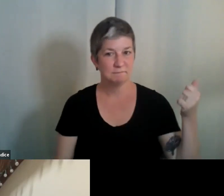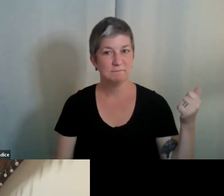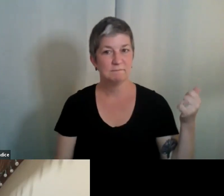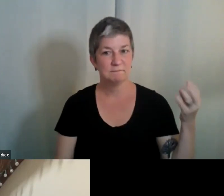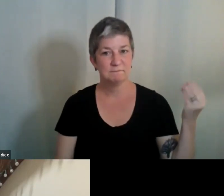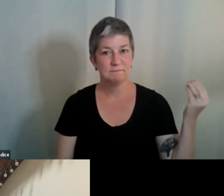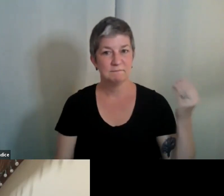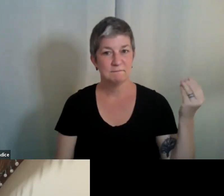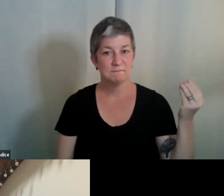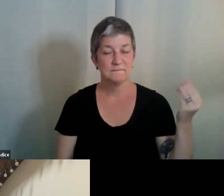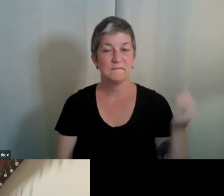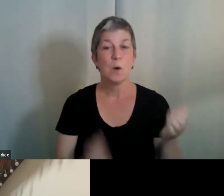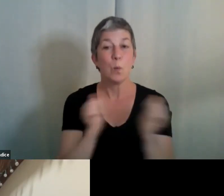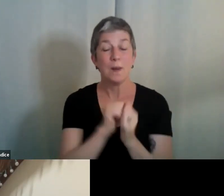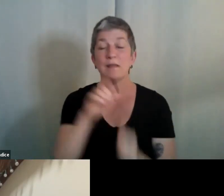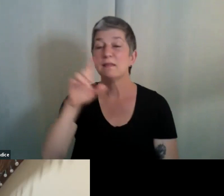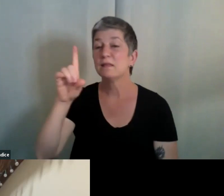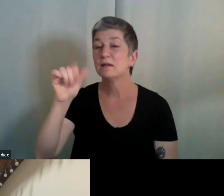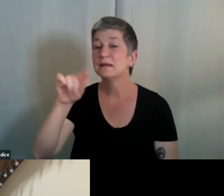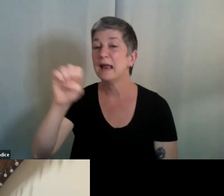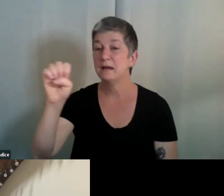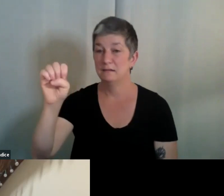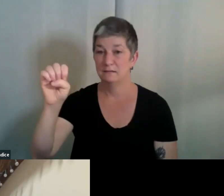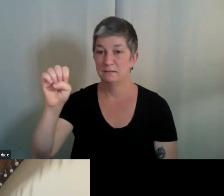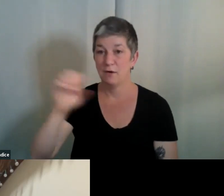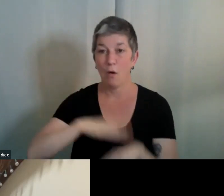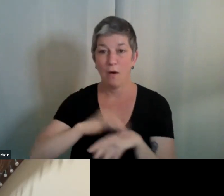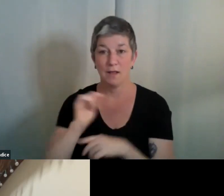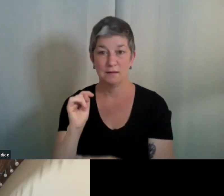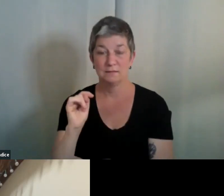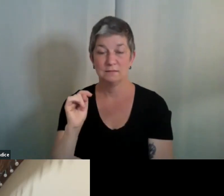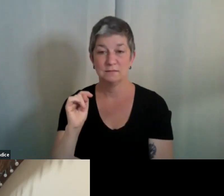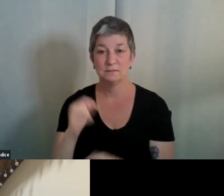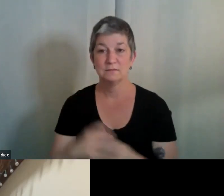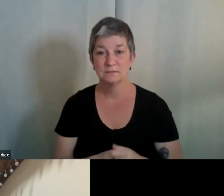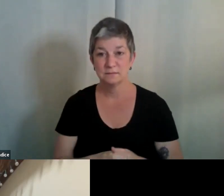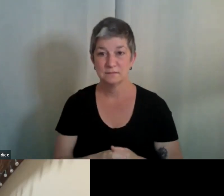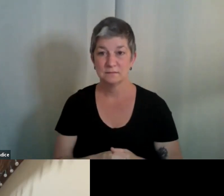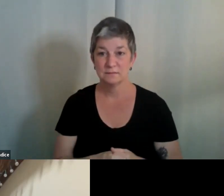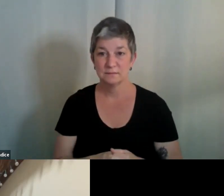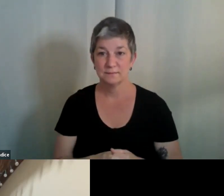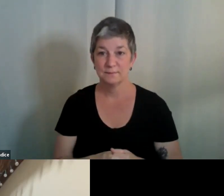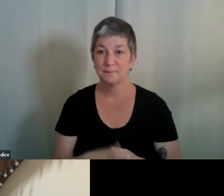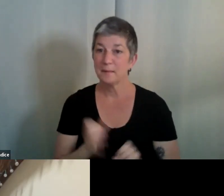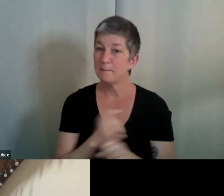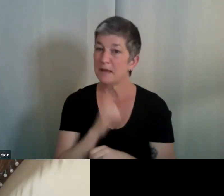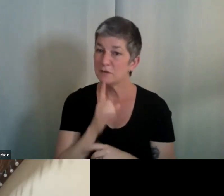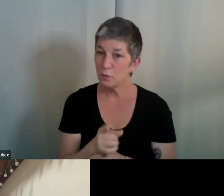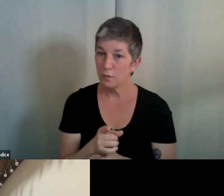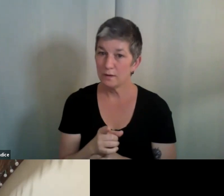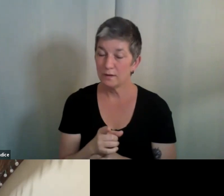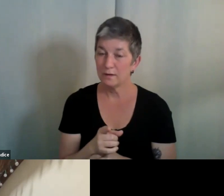have the date on there. Be sure that you are not putting your